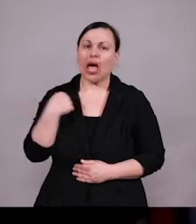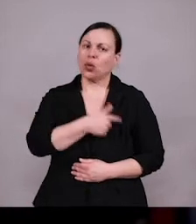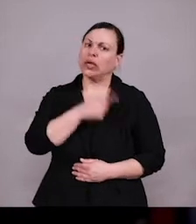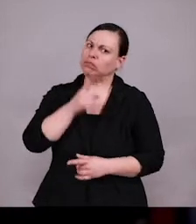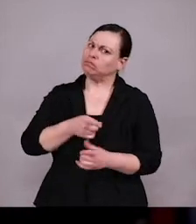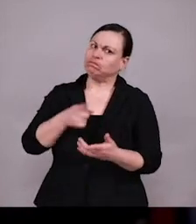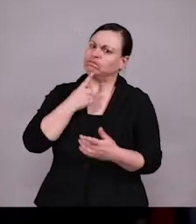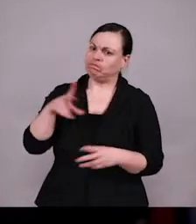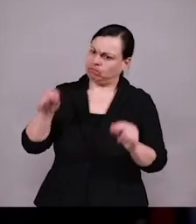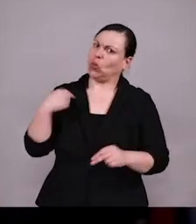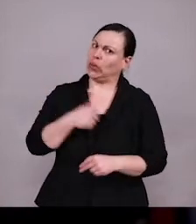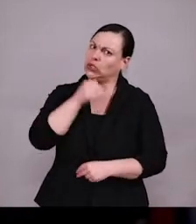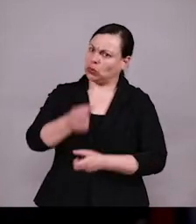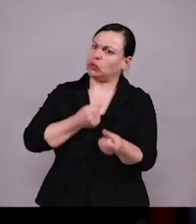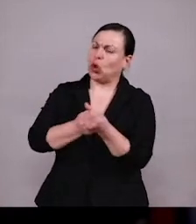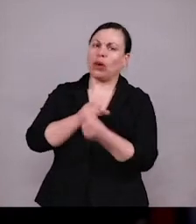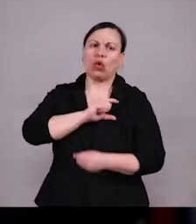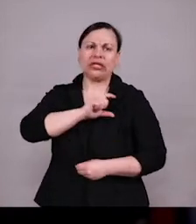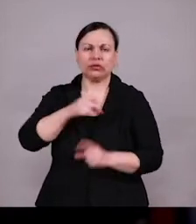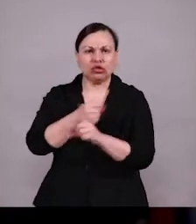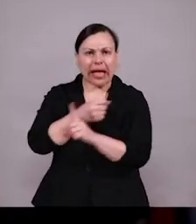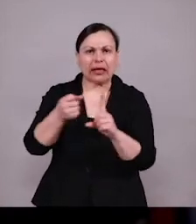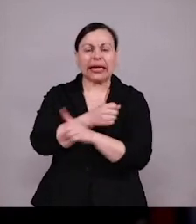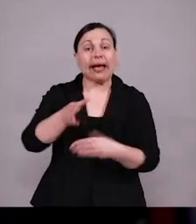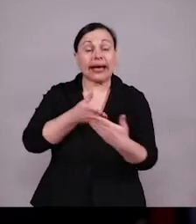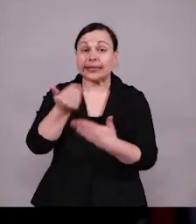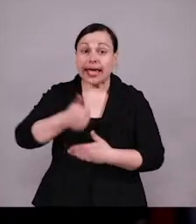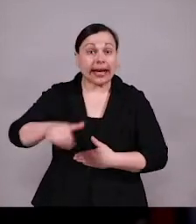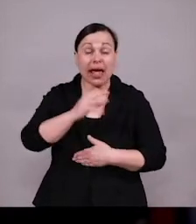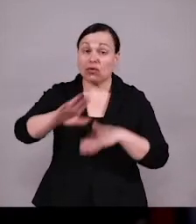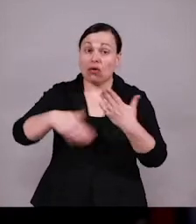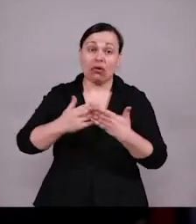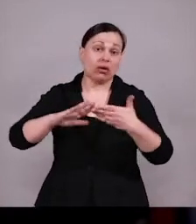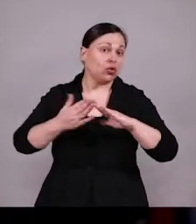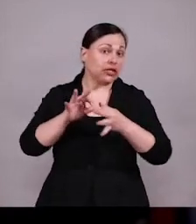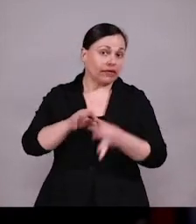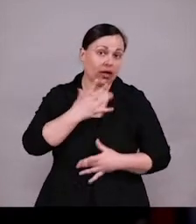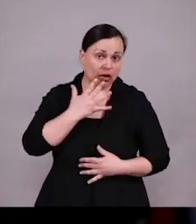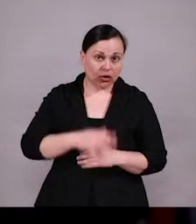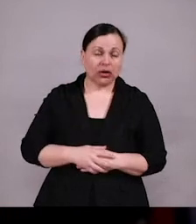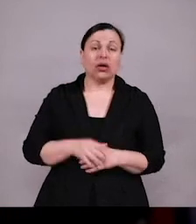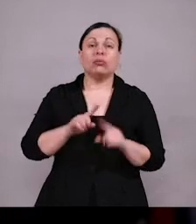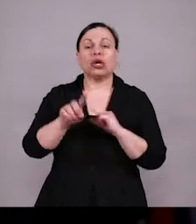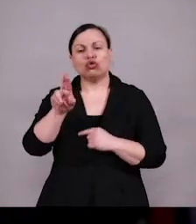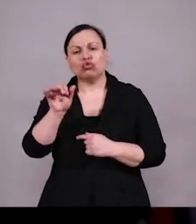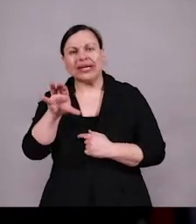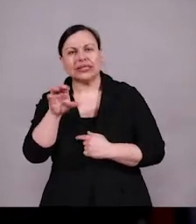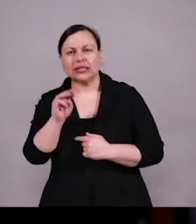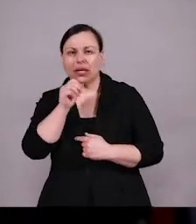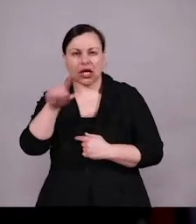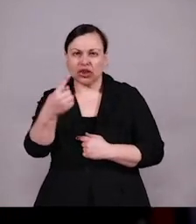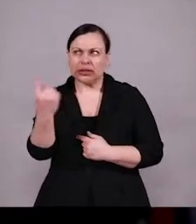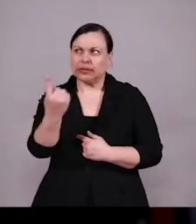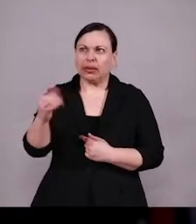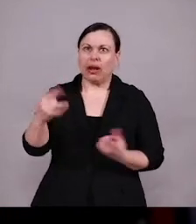police brutality against any and all communities of color. But racism isn't something that happens